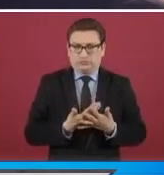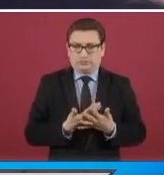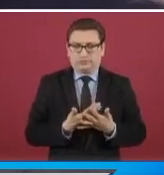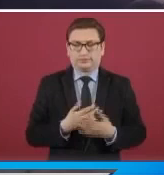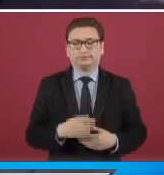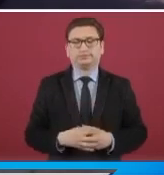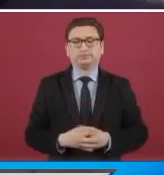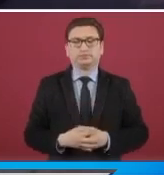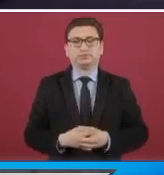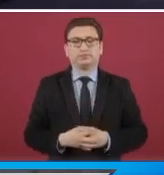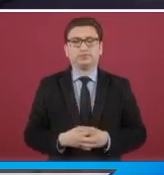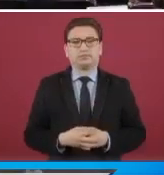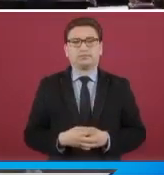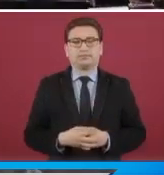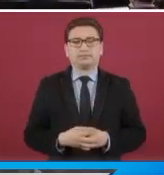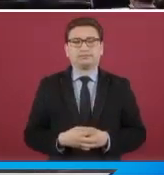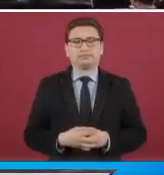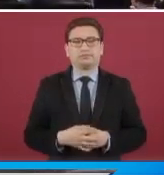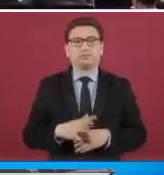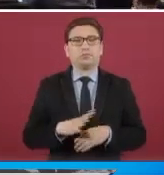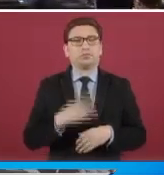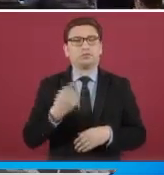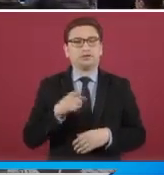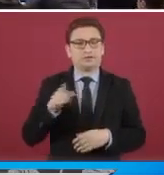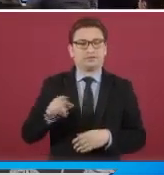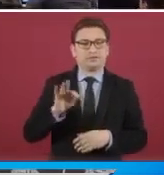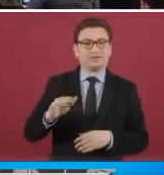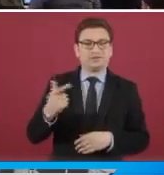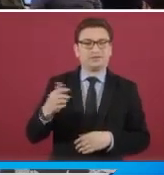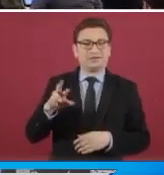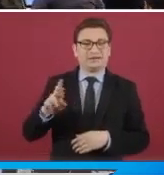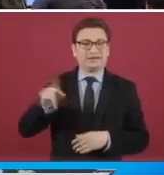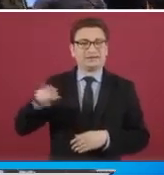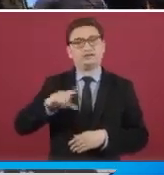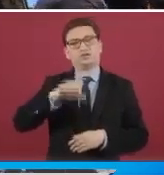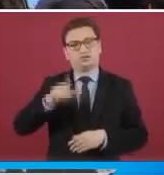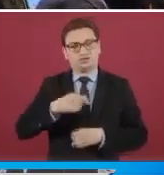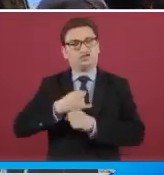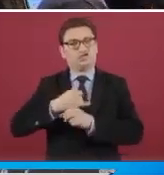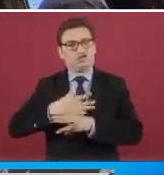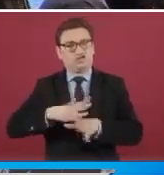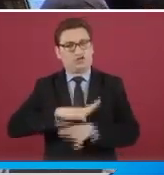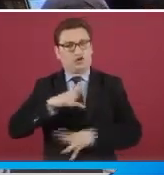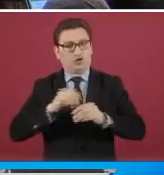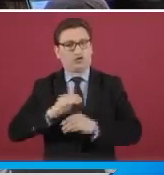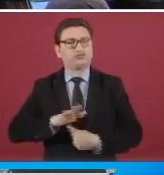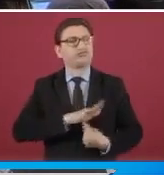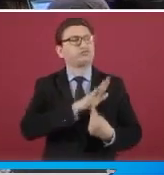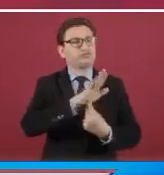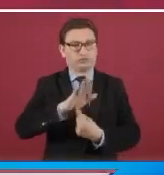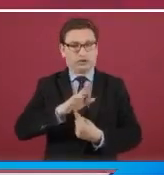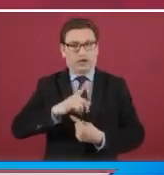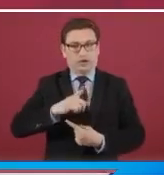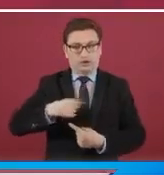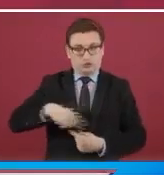In the case of Minatitlan, the National Guard is operating efficiently The complaint of the federal and state judges and magistrates